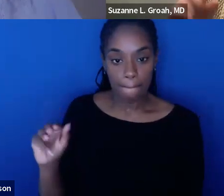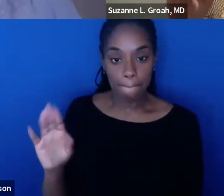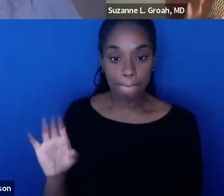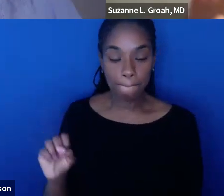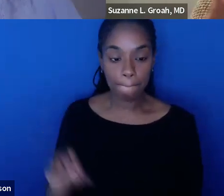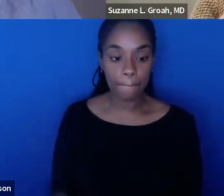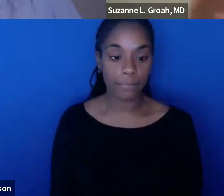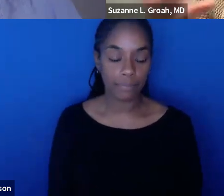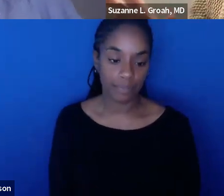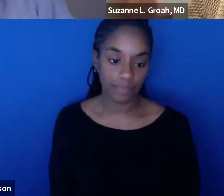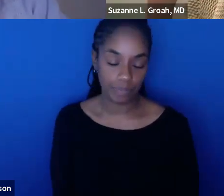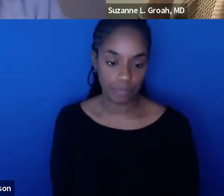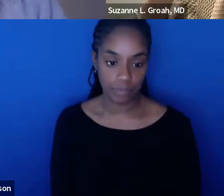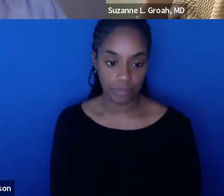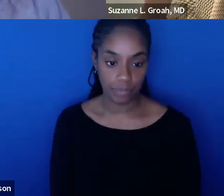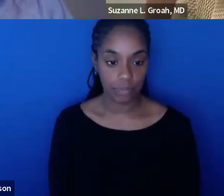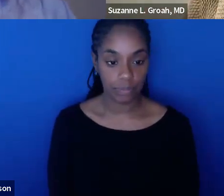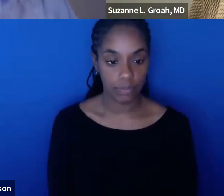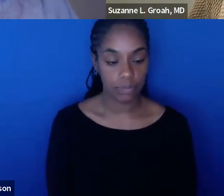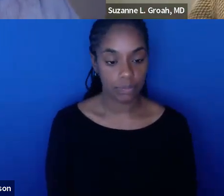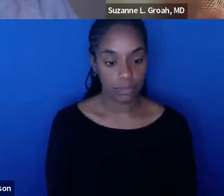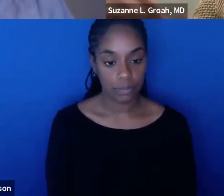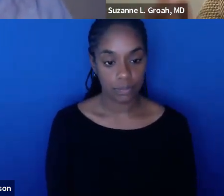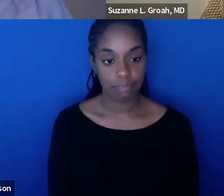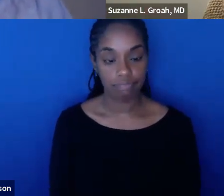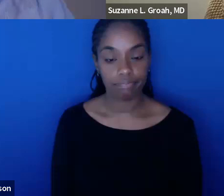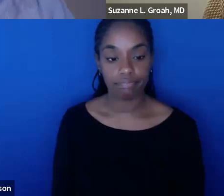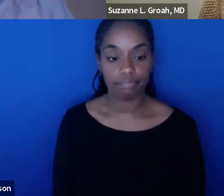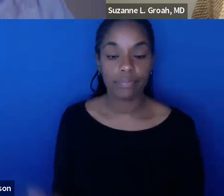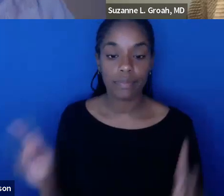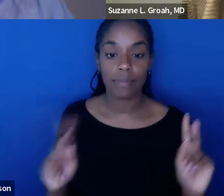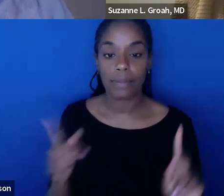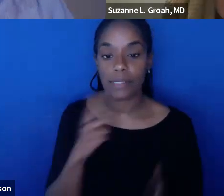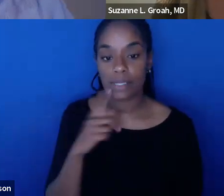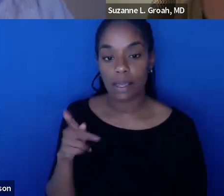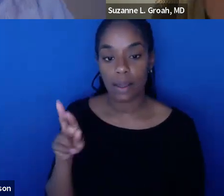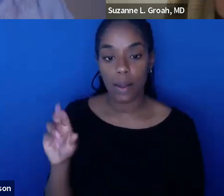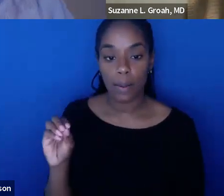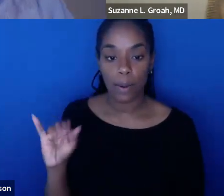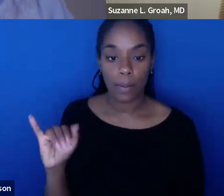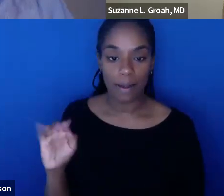People use the broad term probiotic. That's really broad and I know it's commonly used.